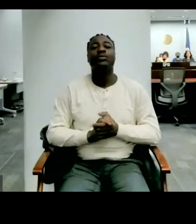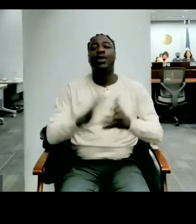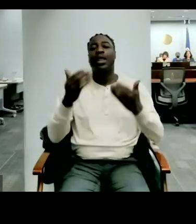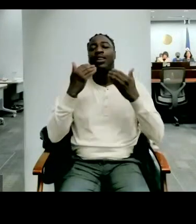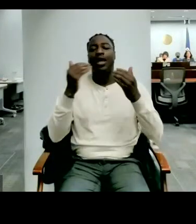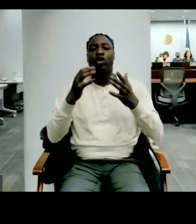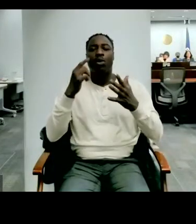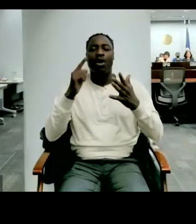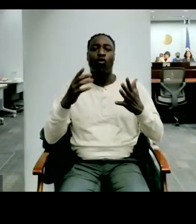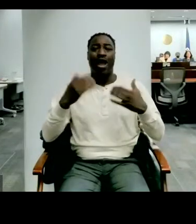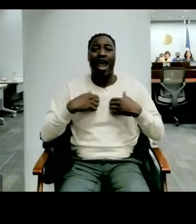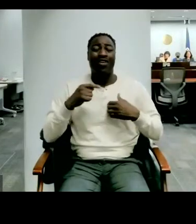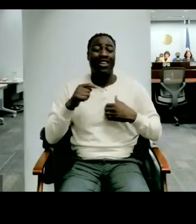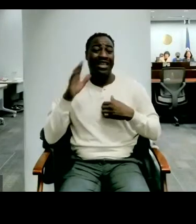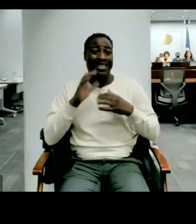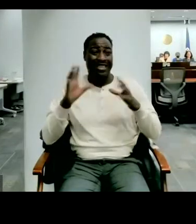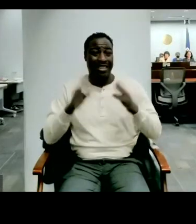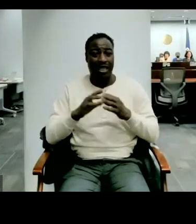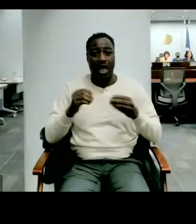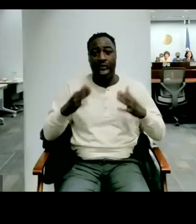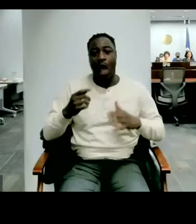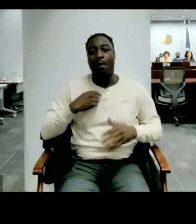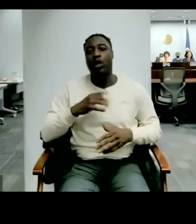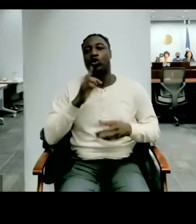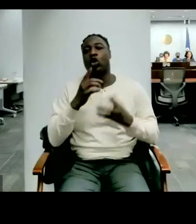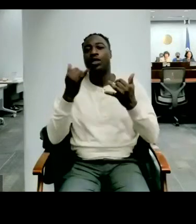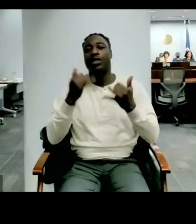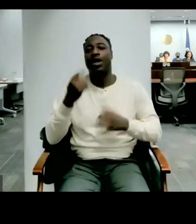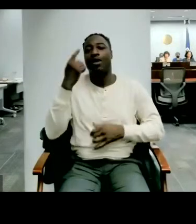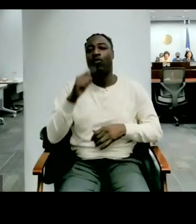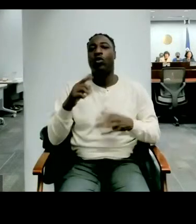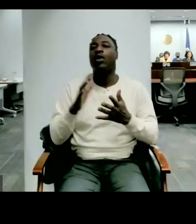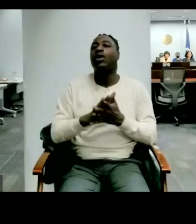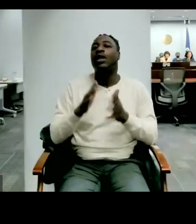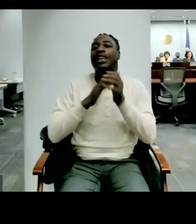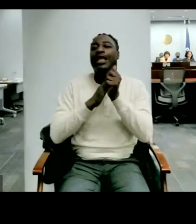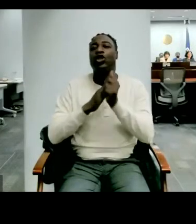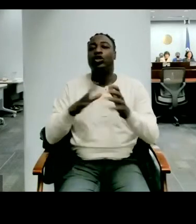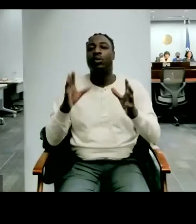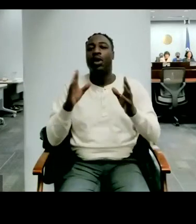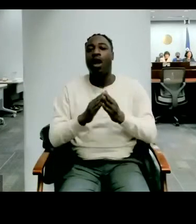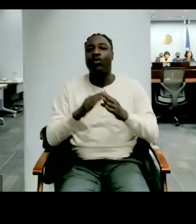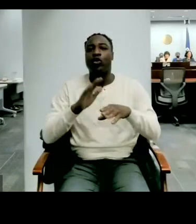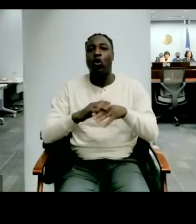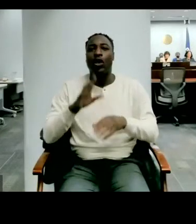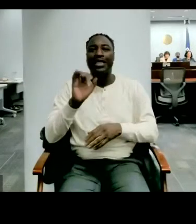you for allowing me to speak today on NELP and leadership conference on civil human rights.